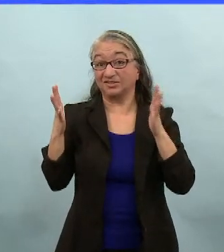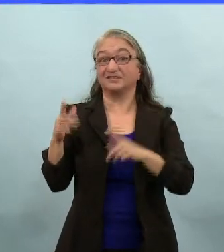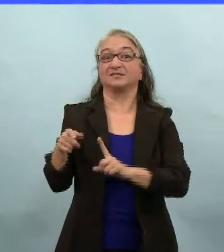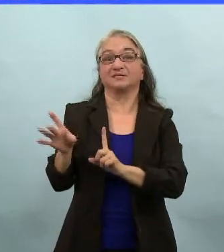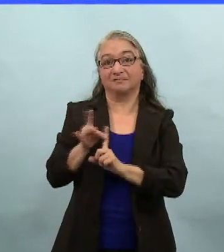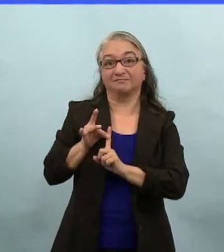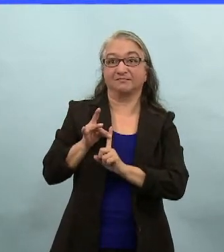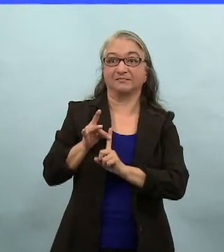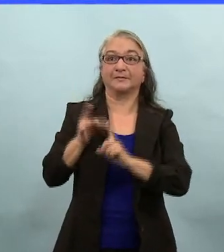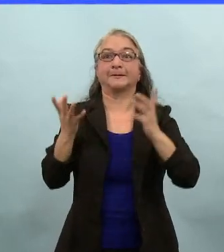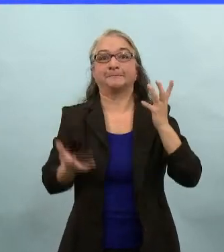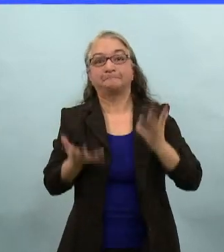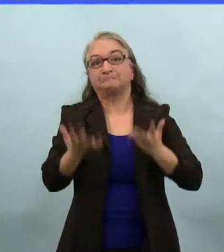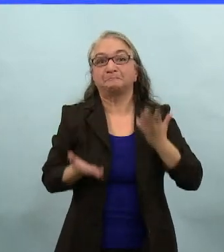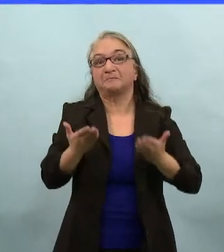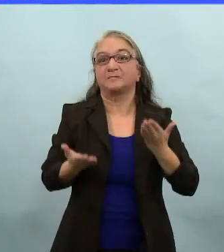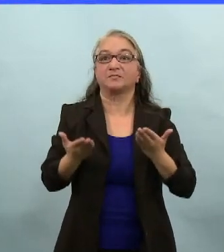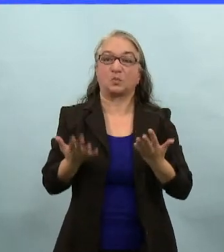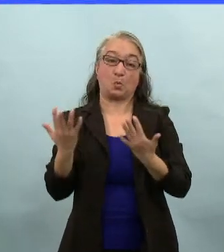but are also due for their next dose of the vaccine